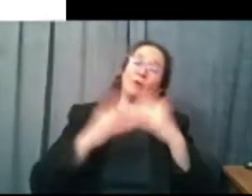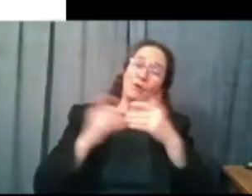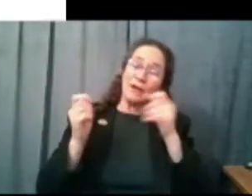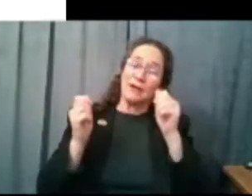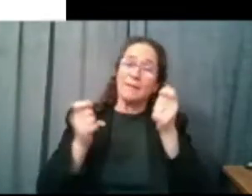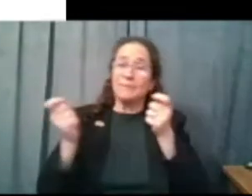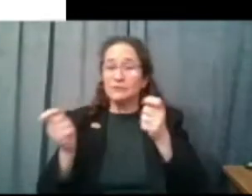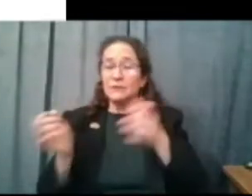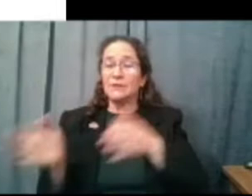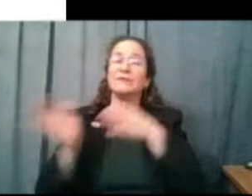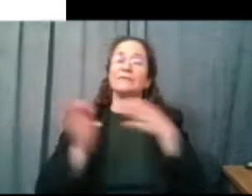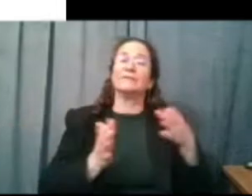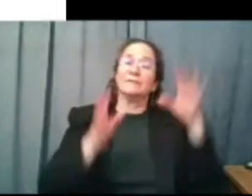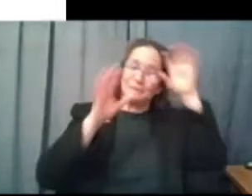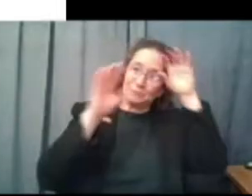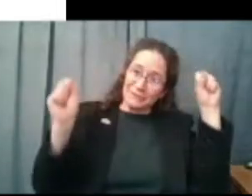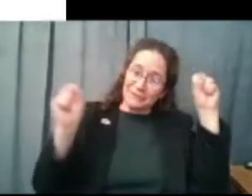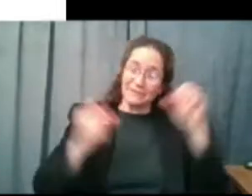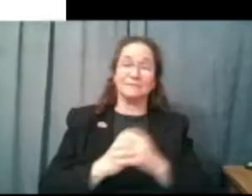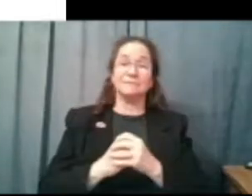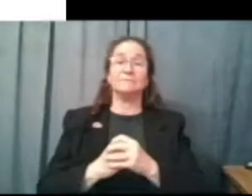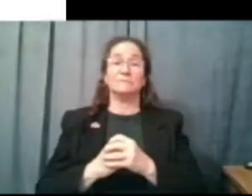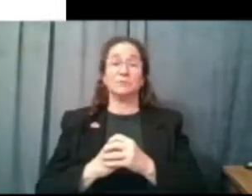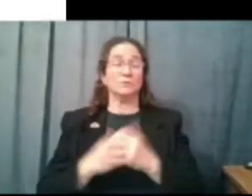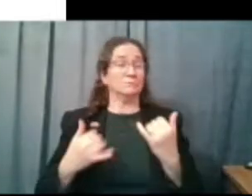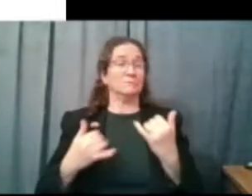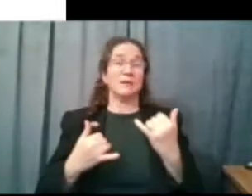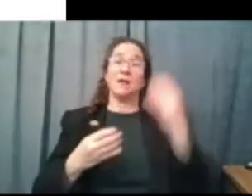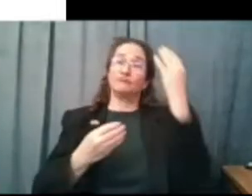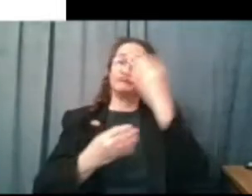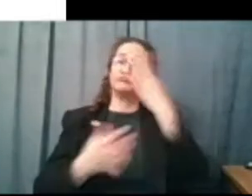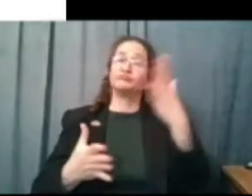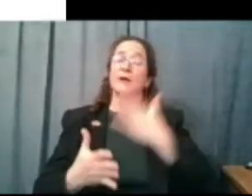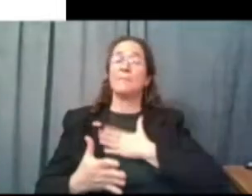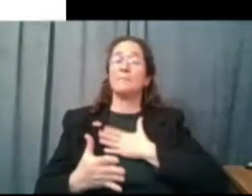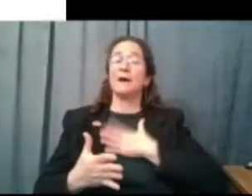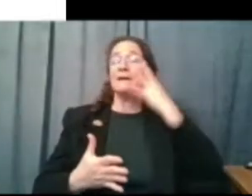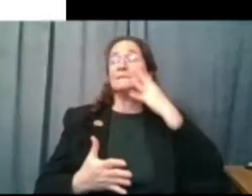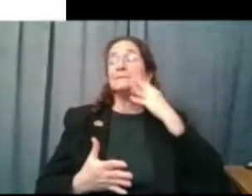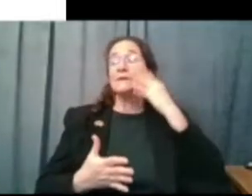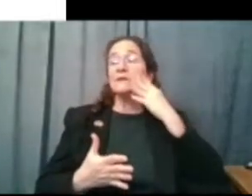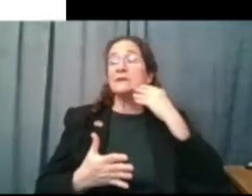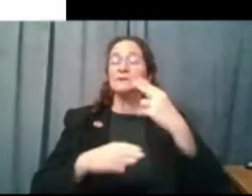would like to share some of my experiences with using checklists.